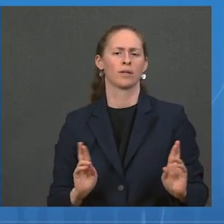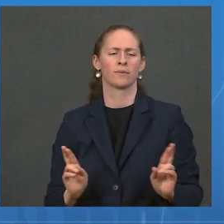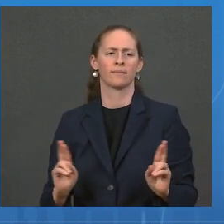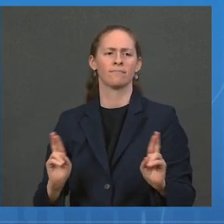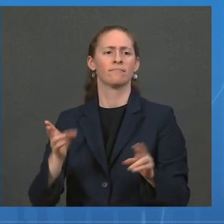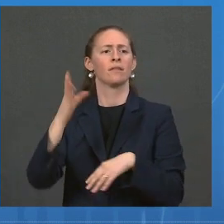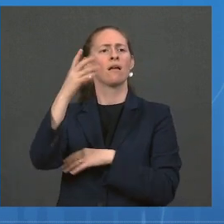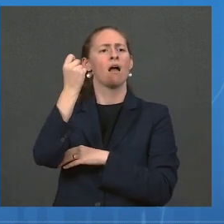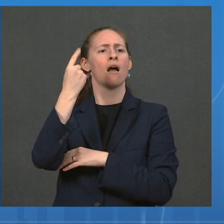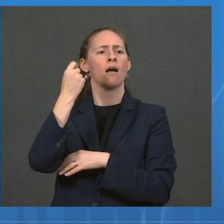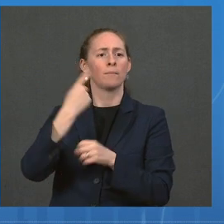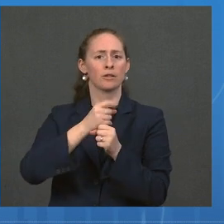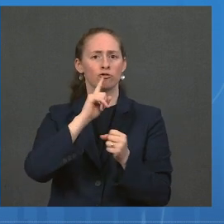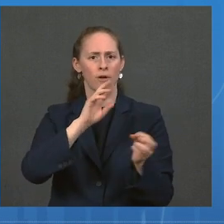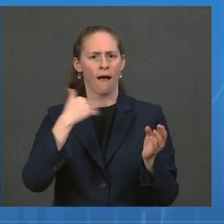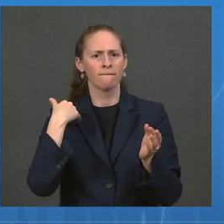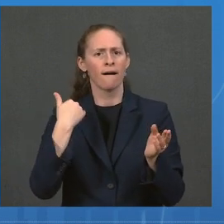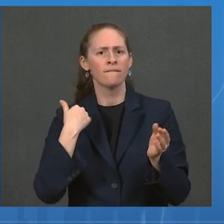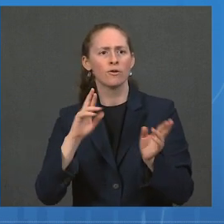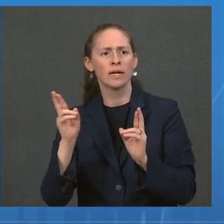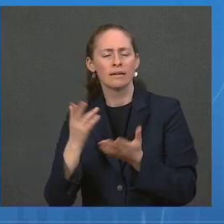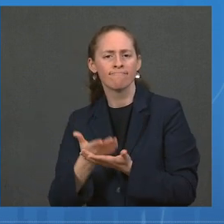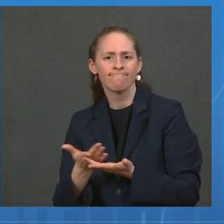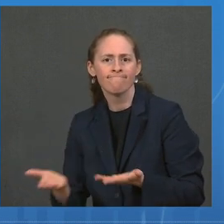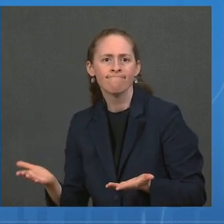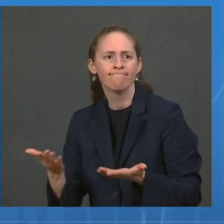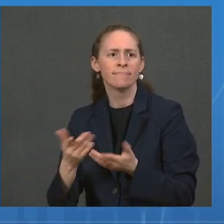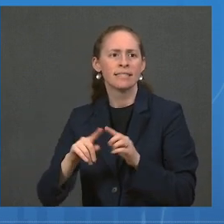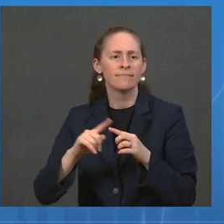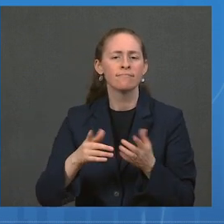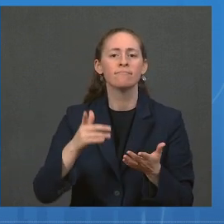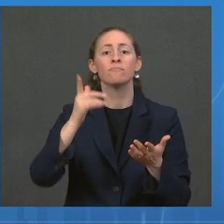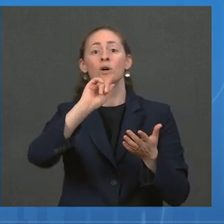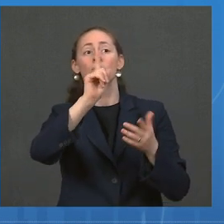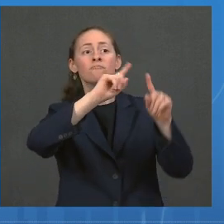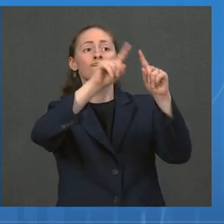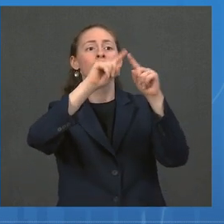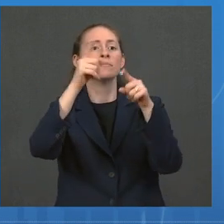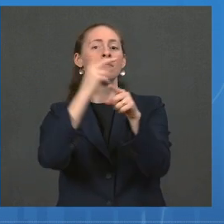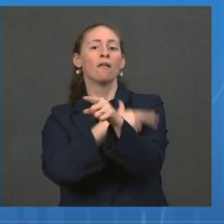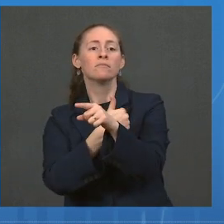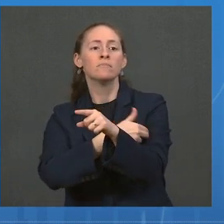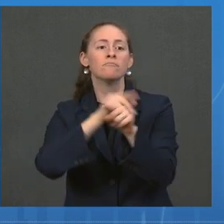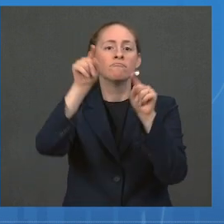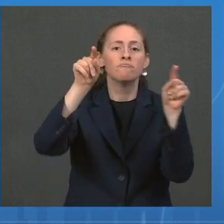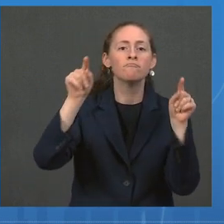at pharmacies, at children's hospitals, pediatricians' offices, family offices,